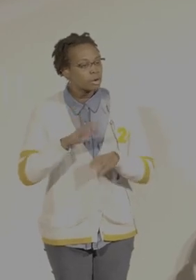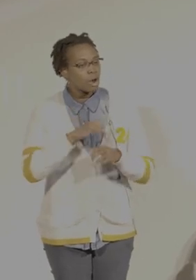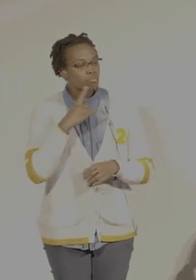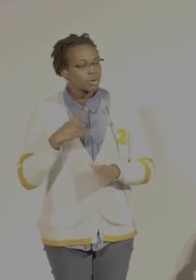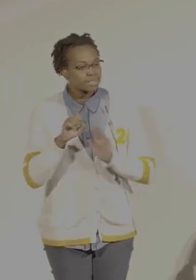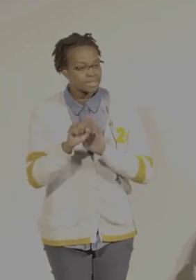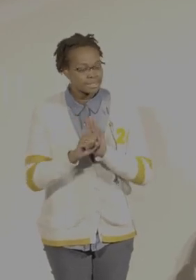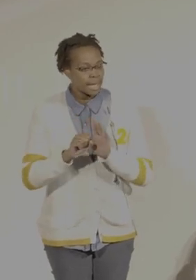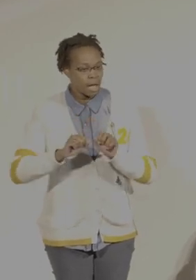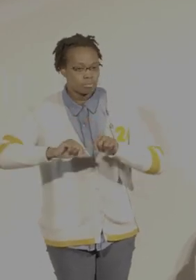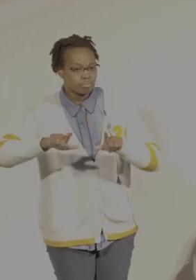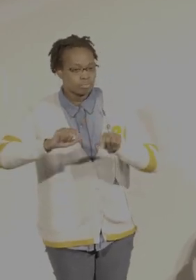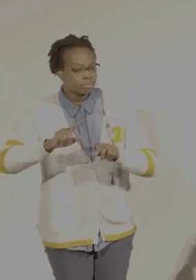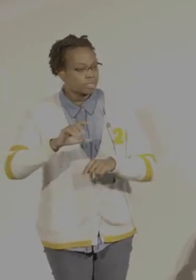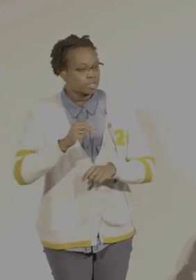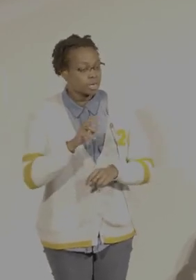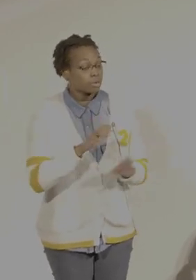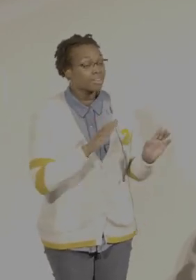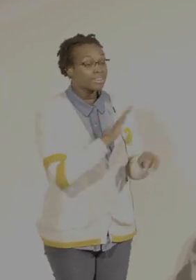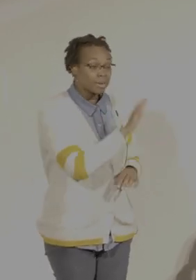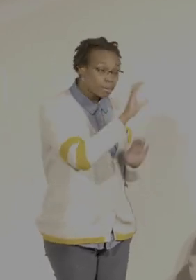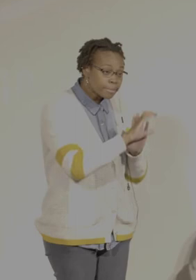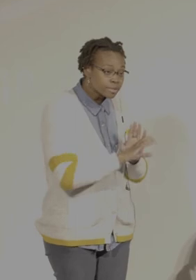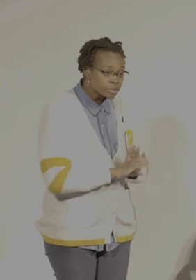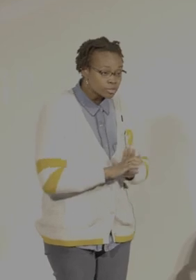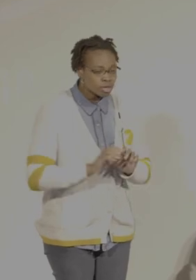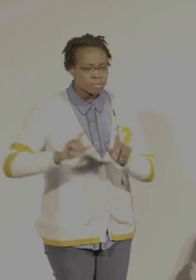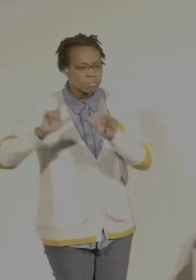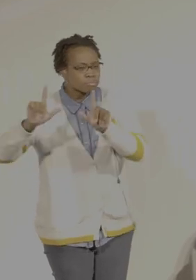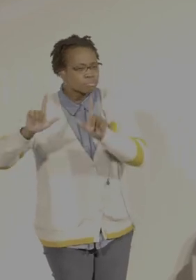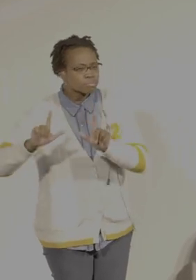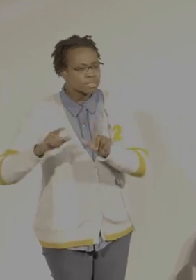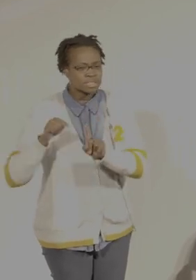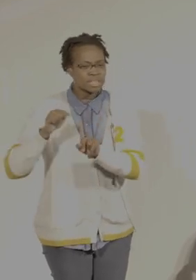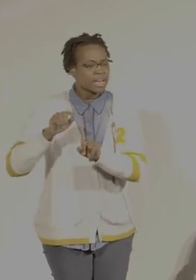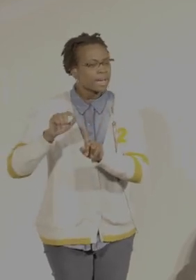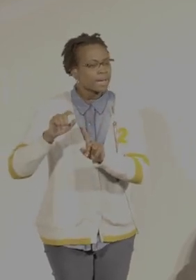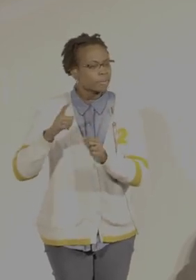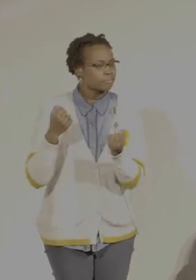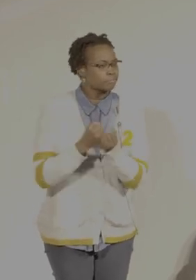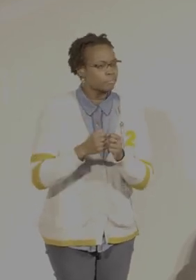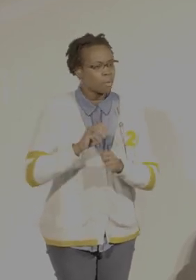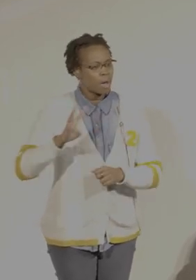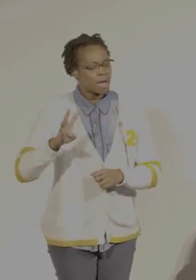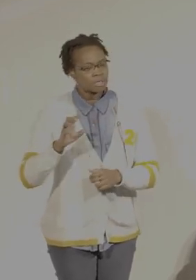propaganda channels, our picture, our images, and they talk about how we are agents of the West how we work for the CIA,